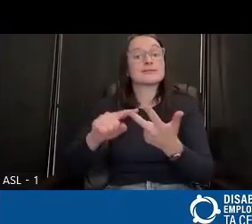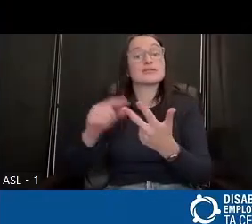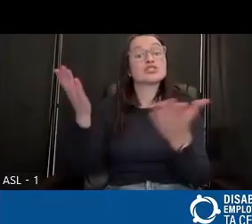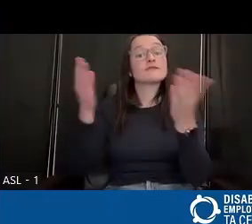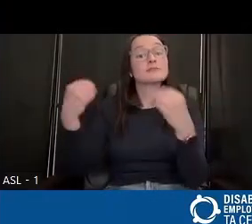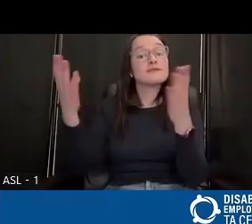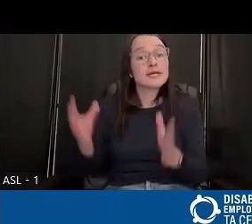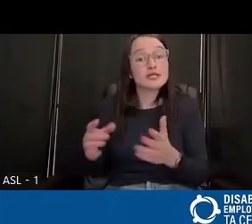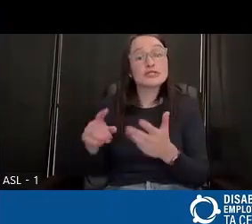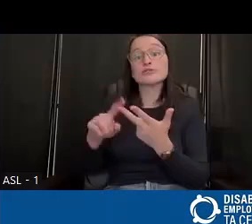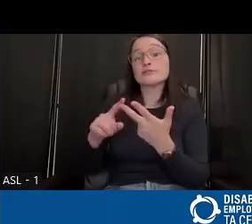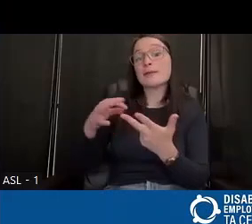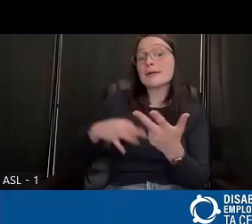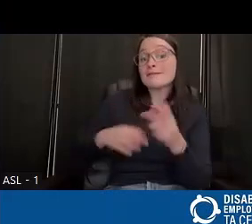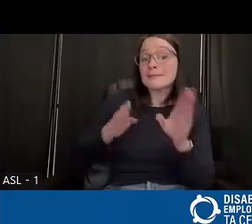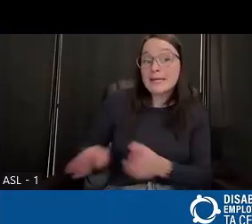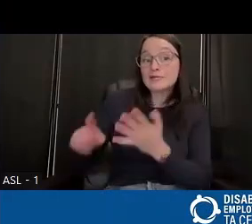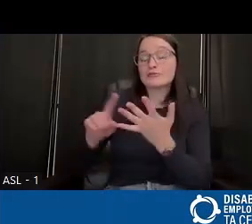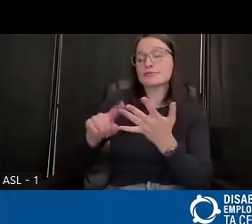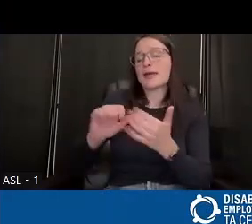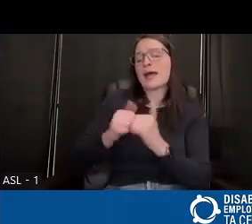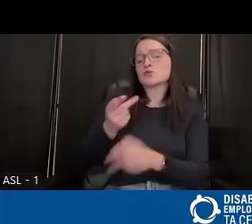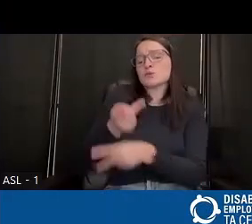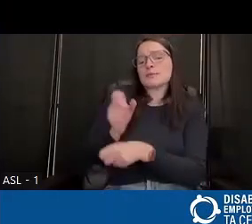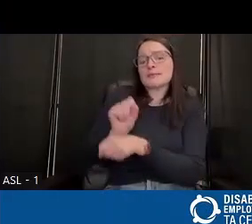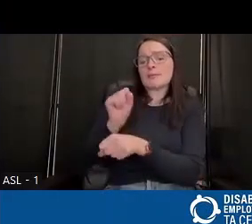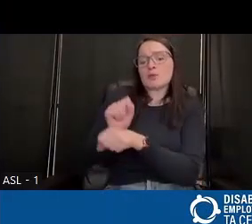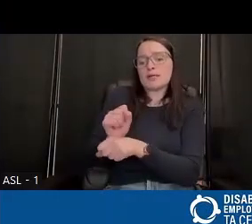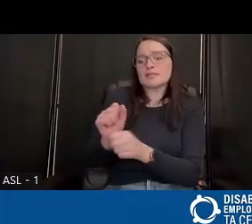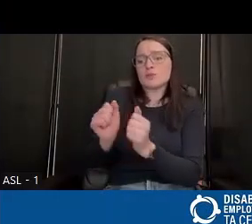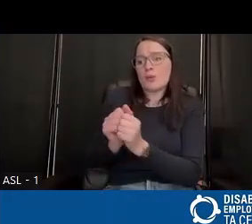hiring and retention. And then last but not least, um we hope you can apply some of these